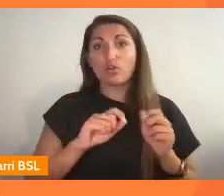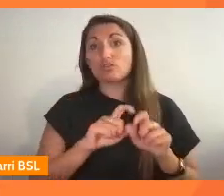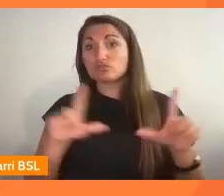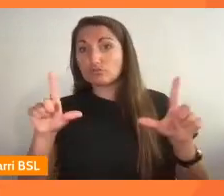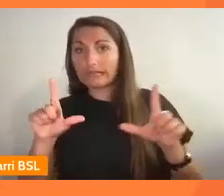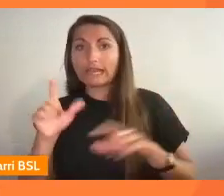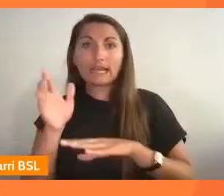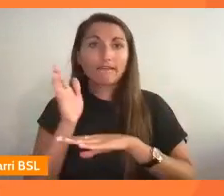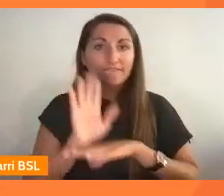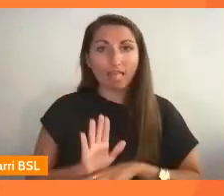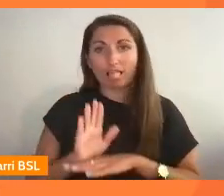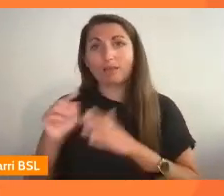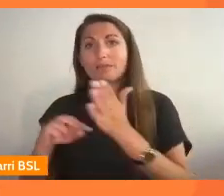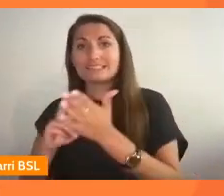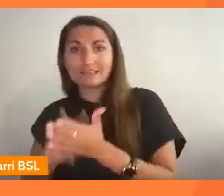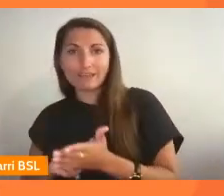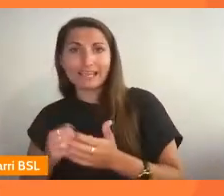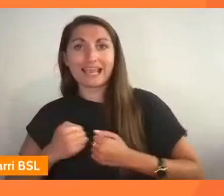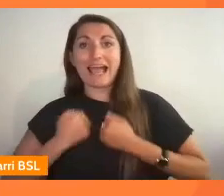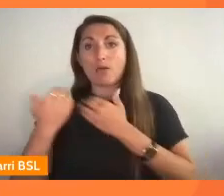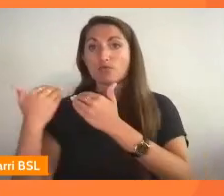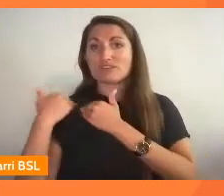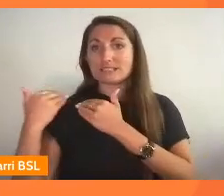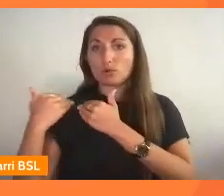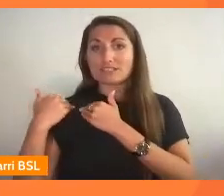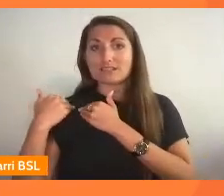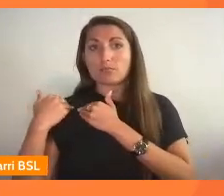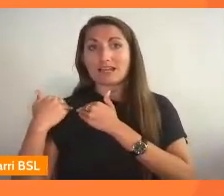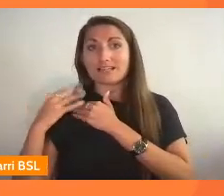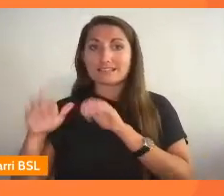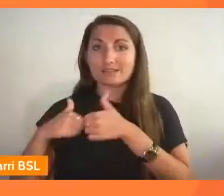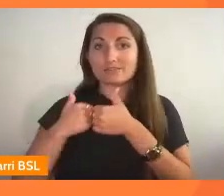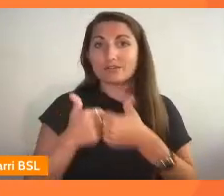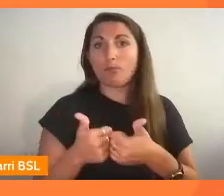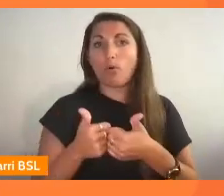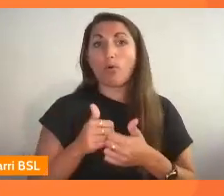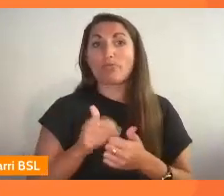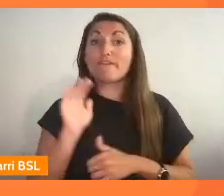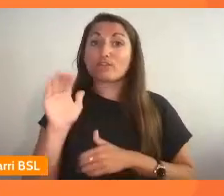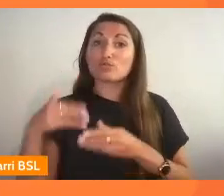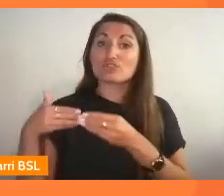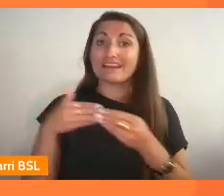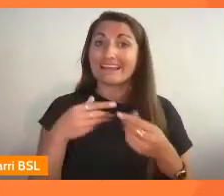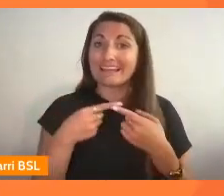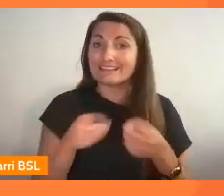What is our responsibility to the future leaders of the organisation